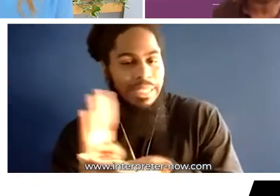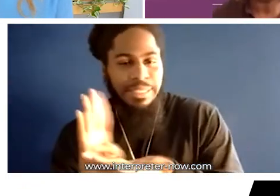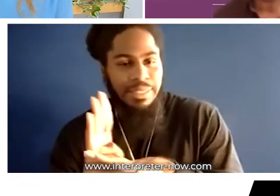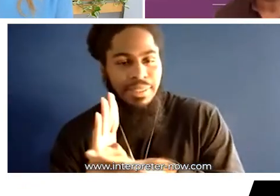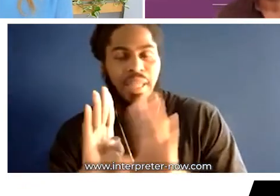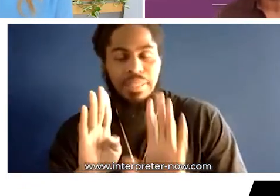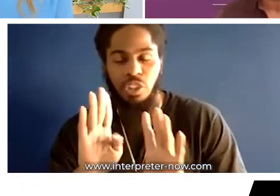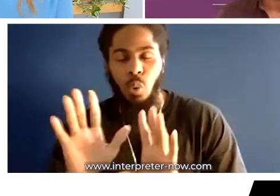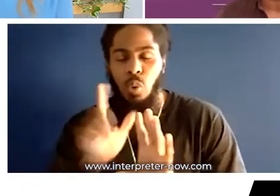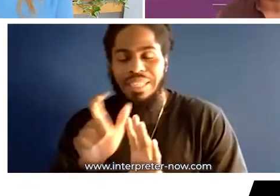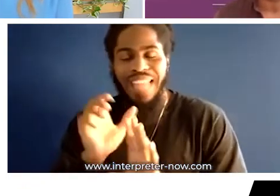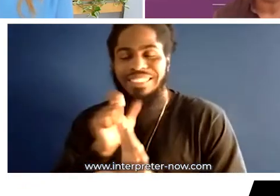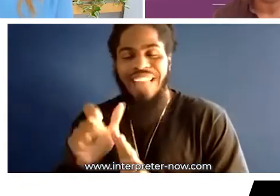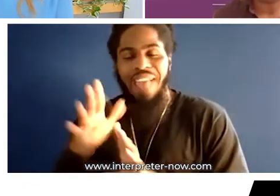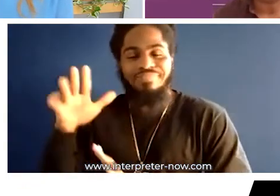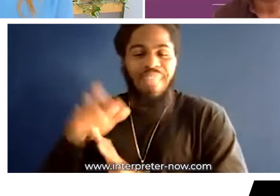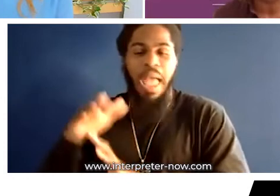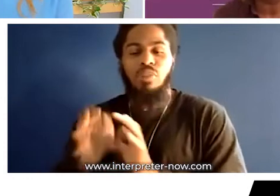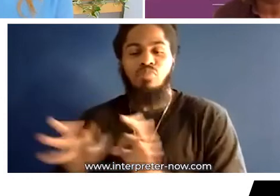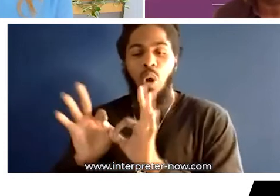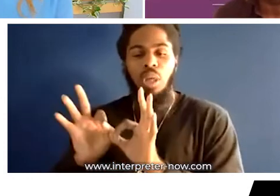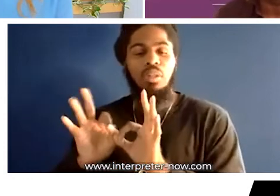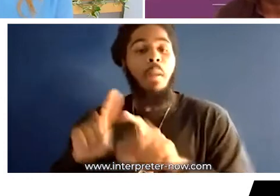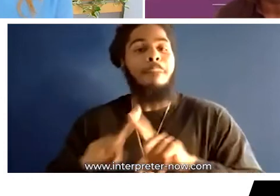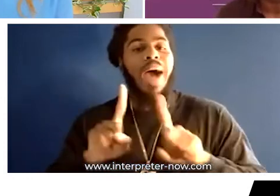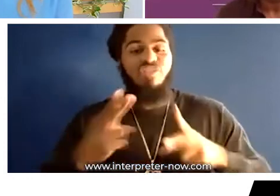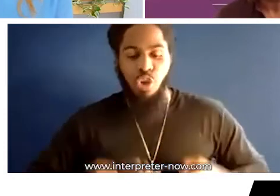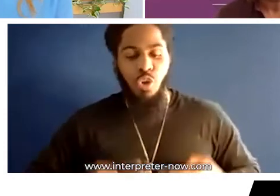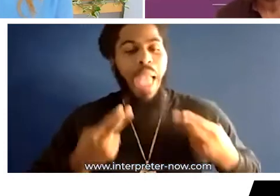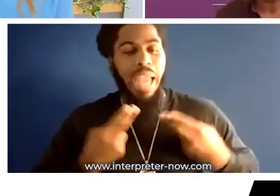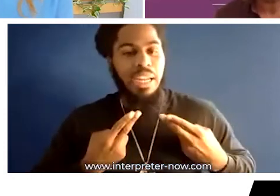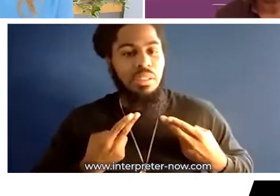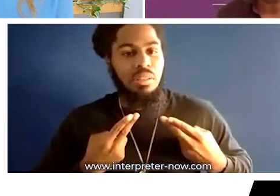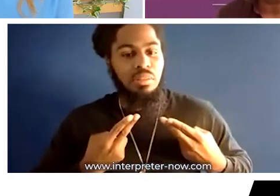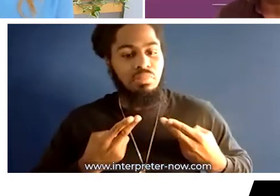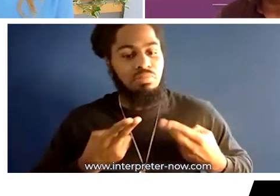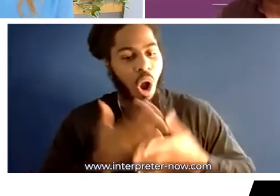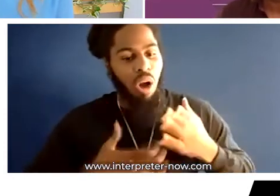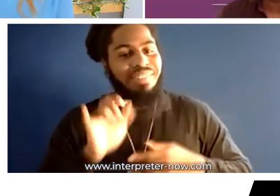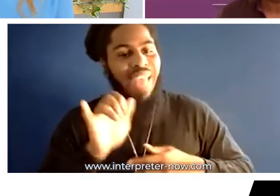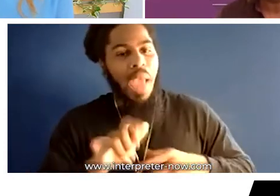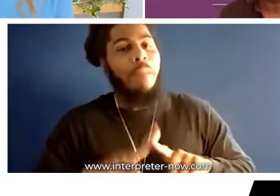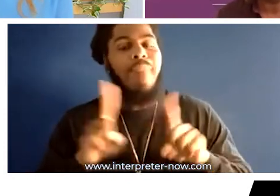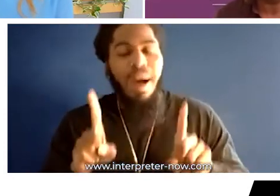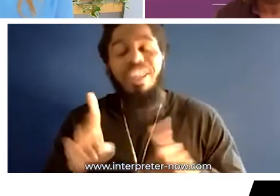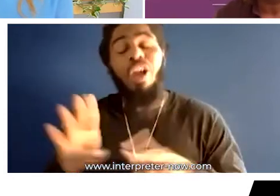And we also need to make sure we're centering people on the humanity aspect of this work. But yes, there certainly are some business benefits as well.